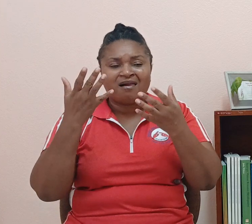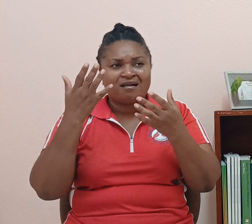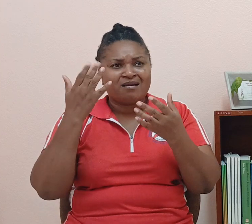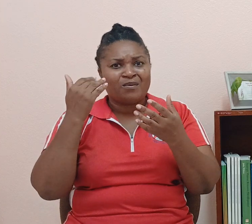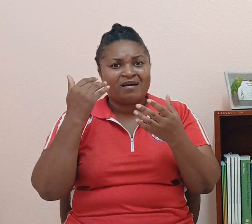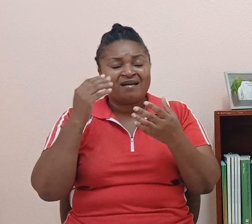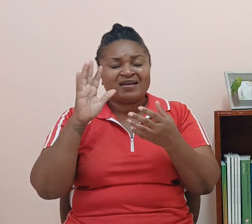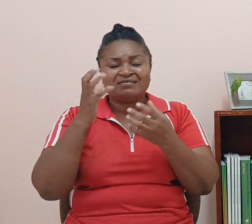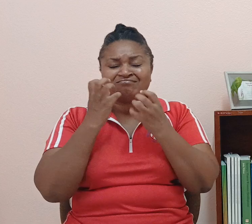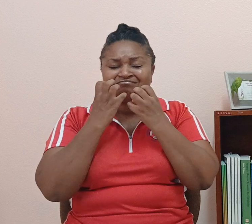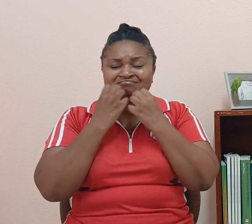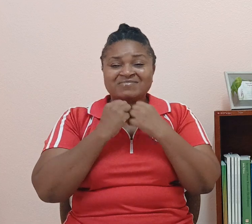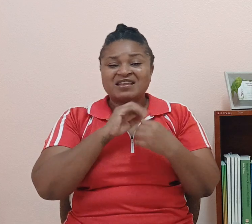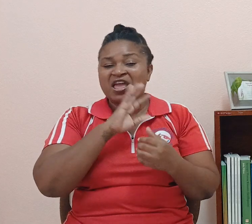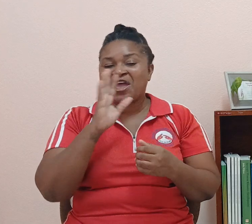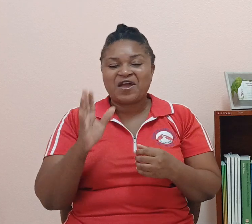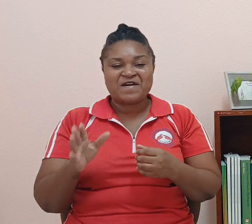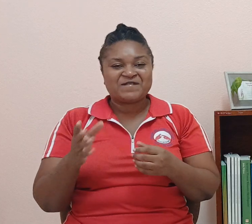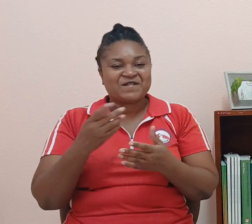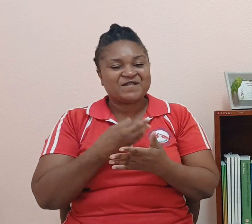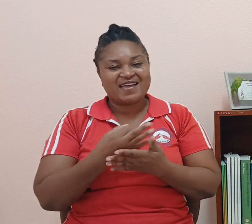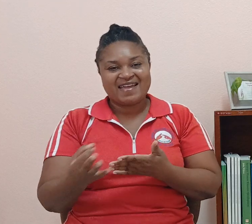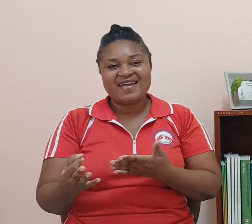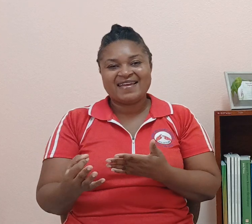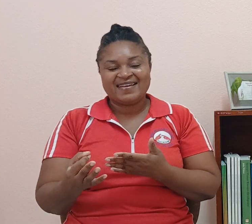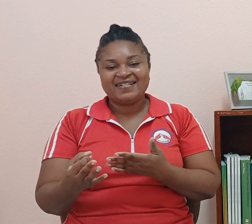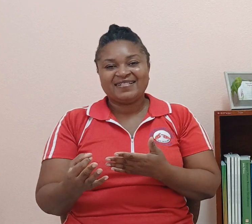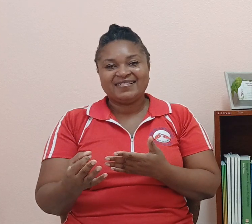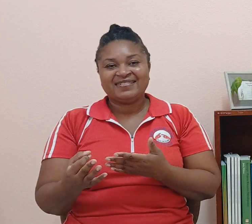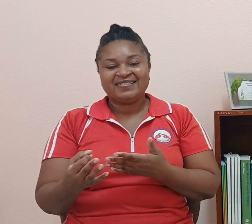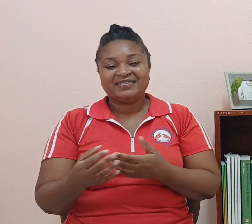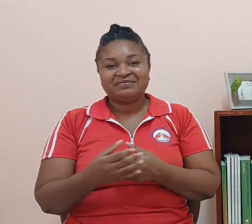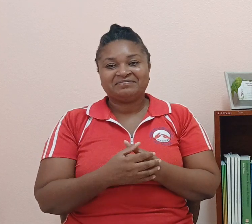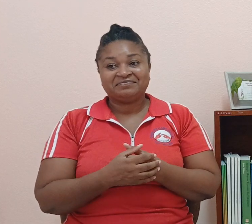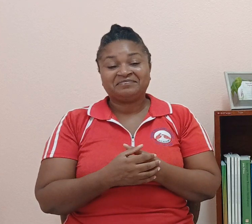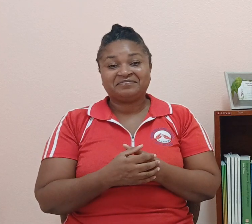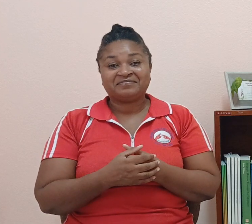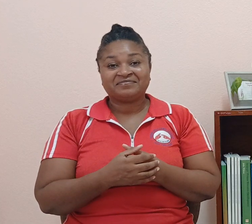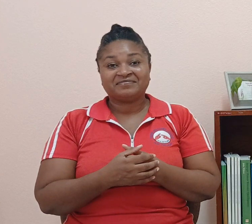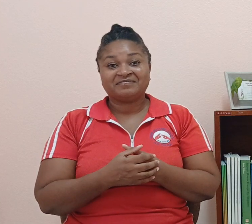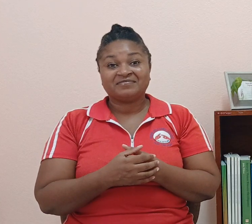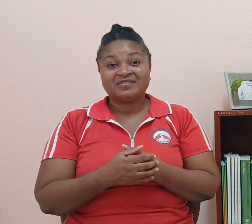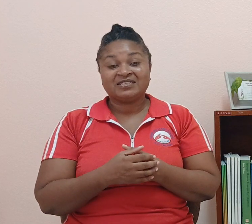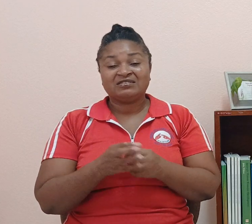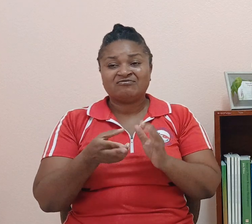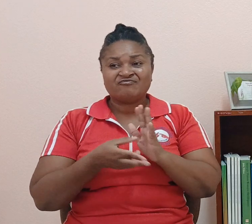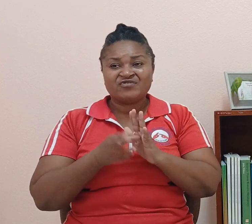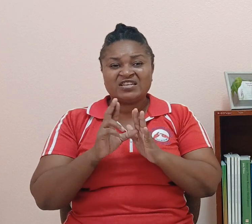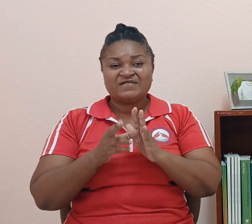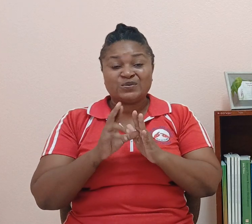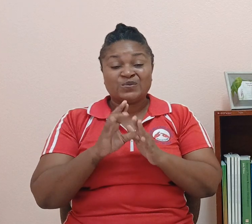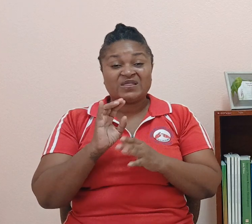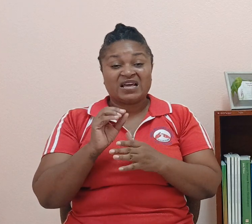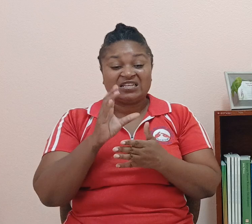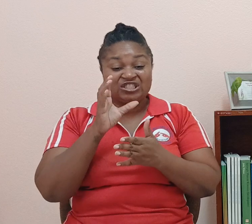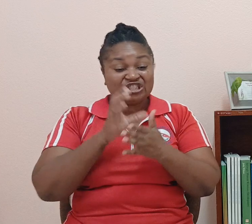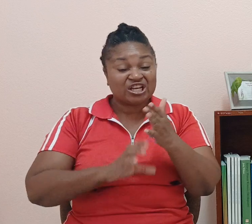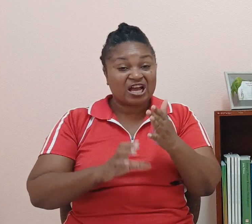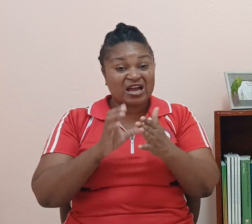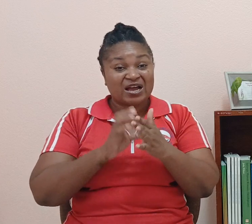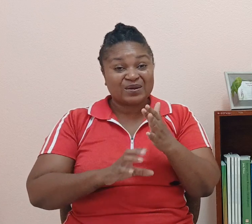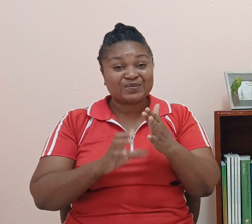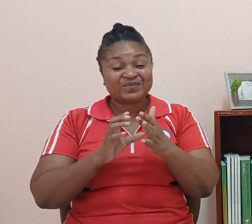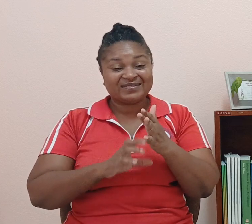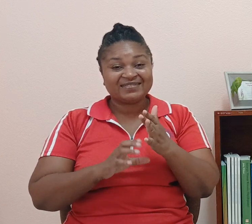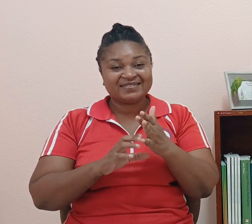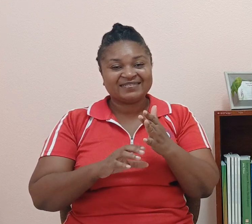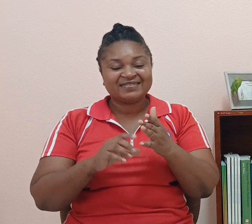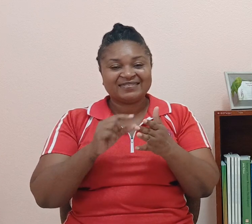never fail. In reviewing the entire chapter, the scriptures declared that: